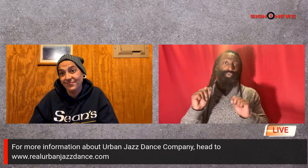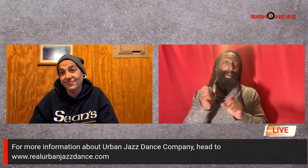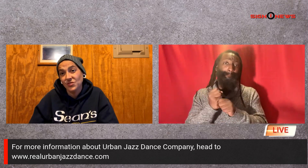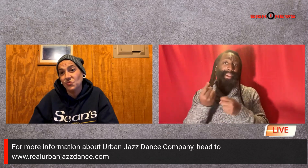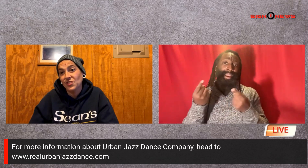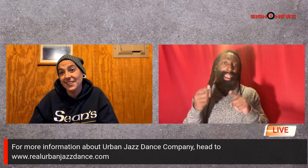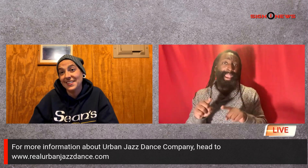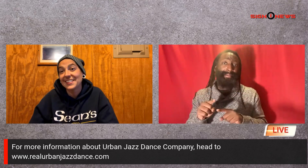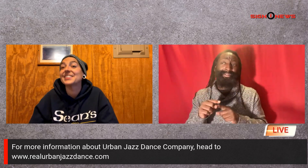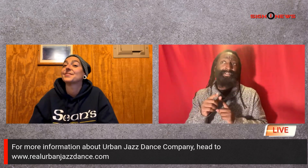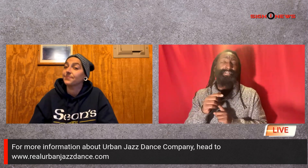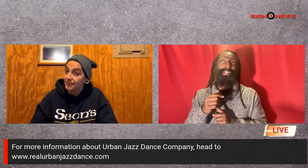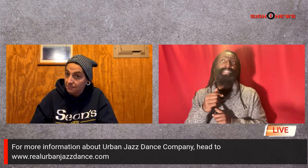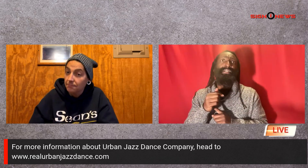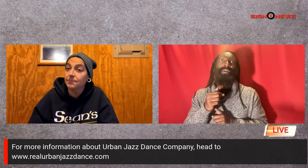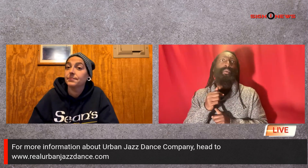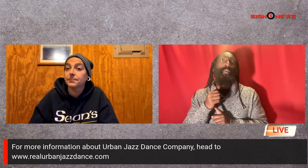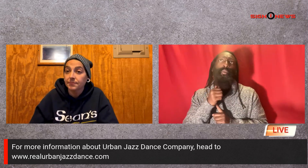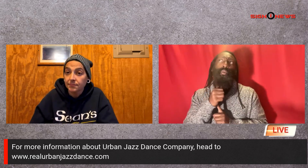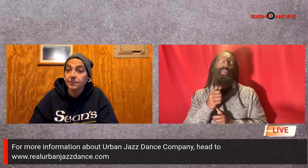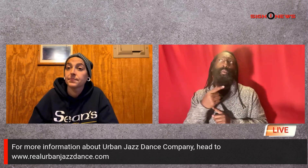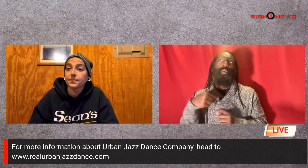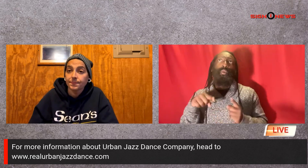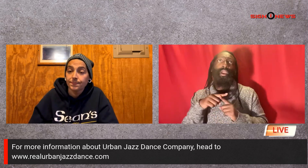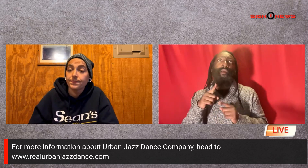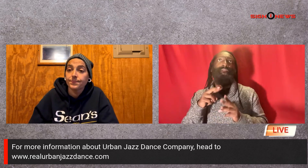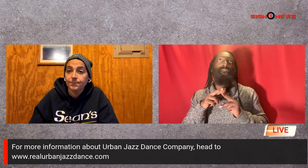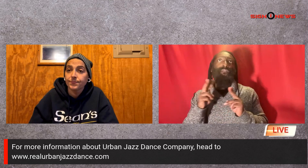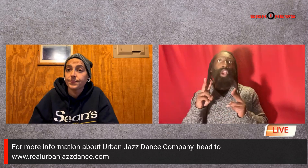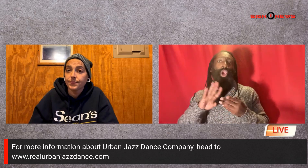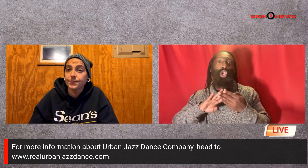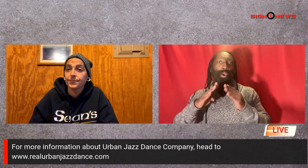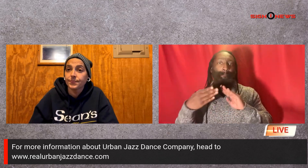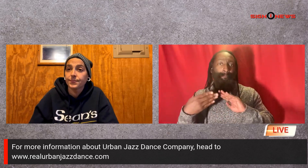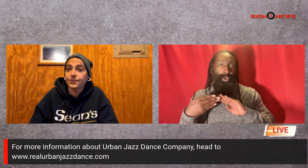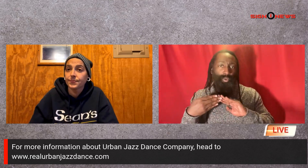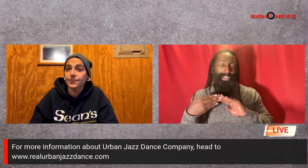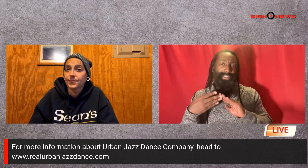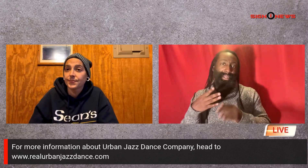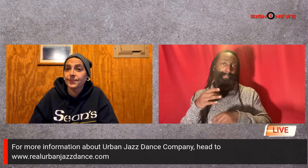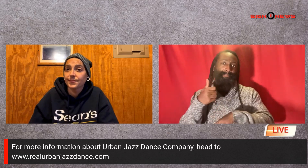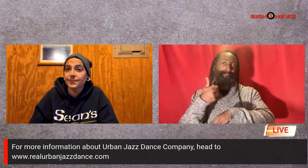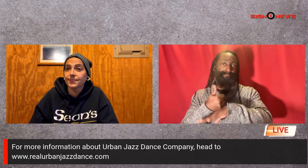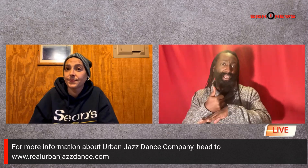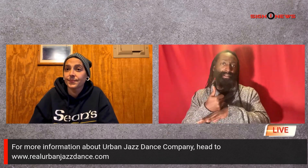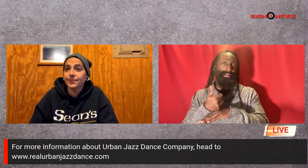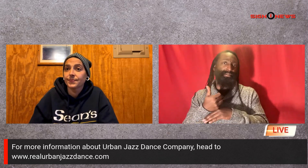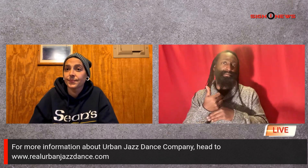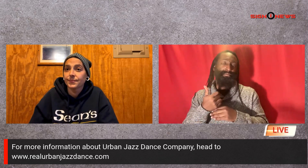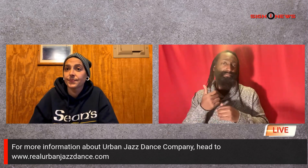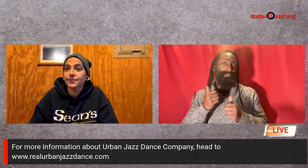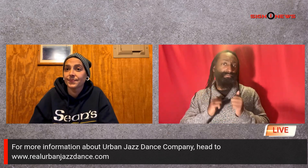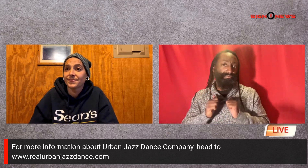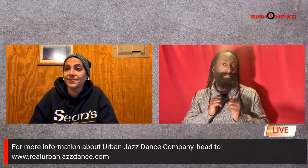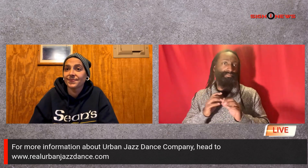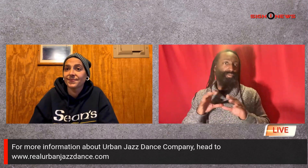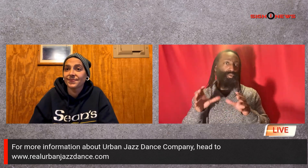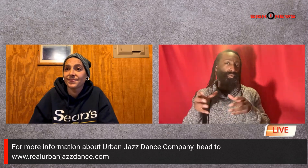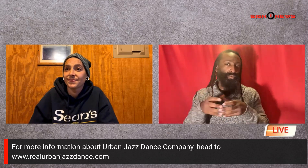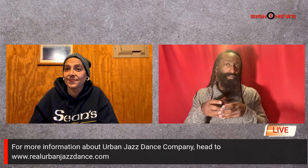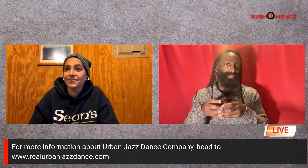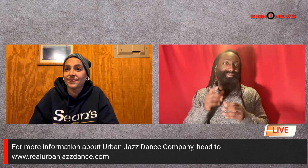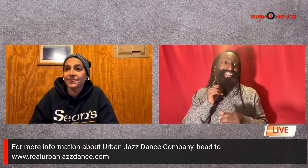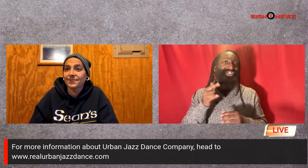come we will try our best to come we are a very community-based organization we're not